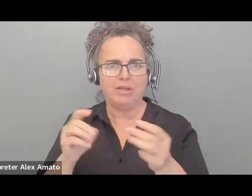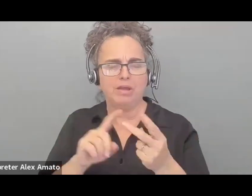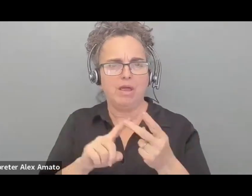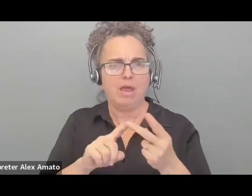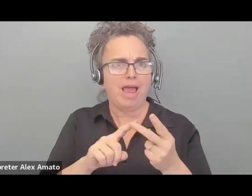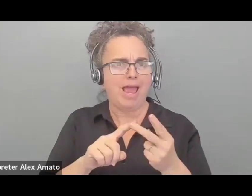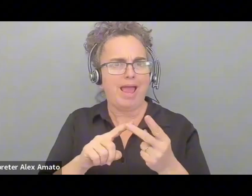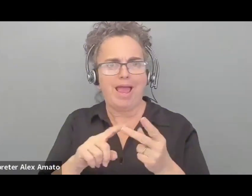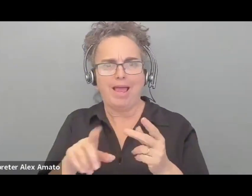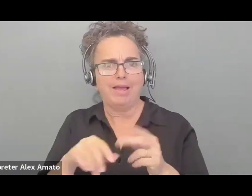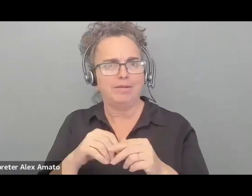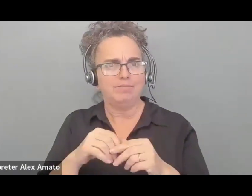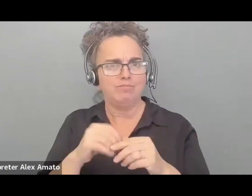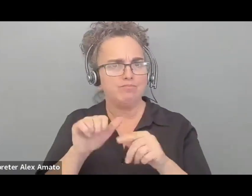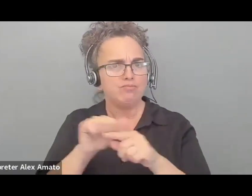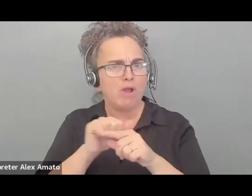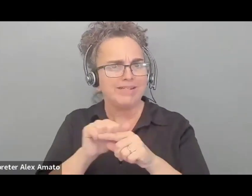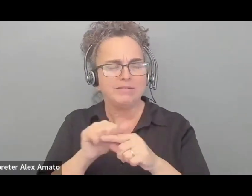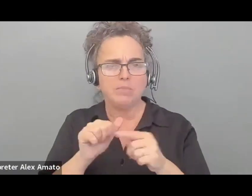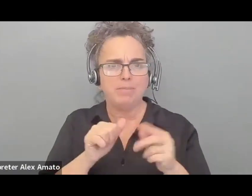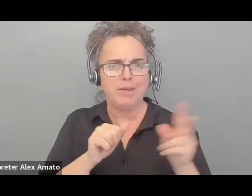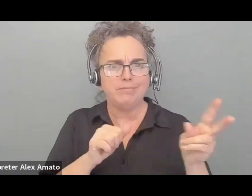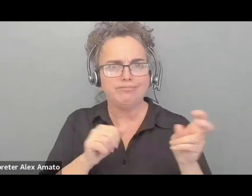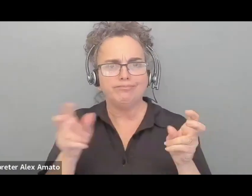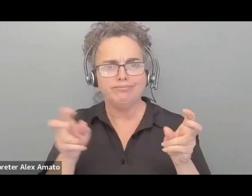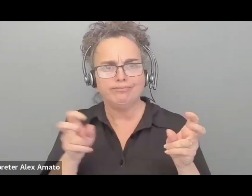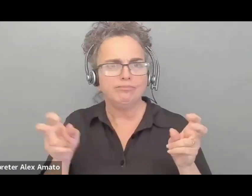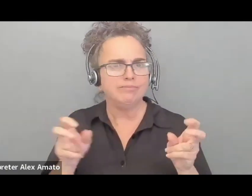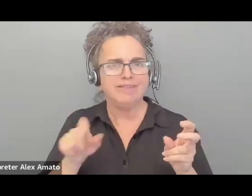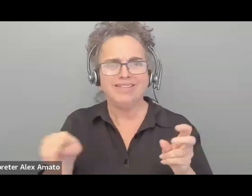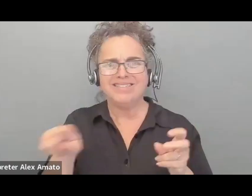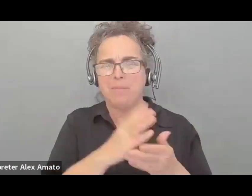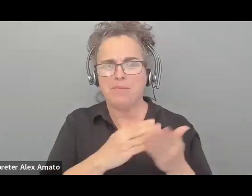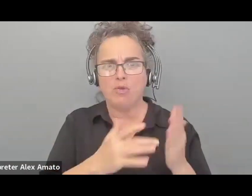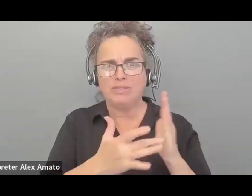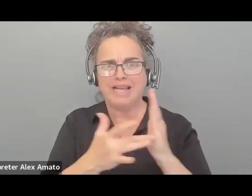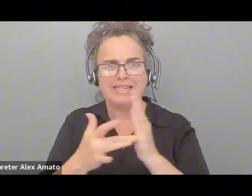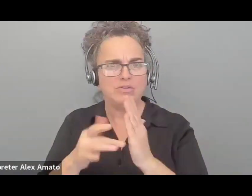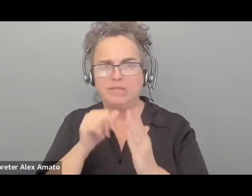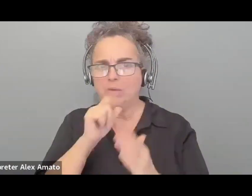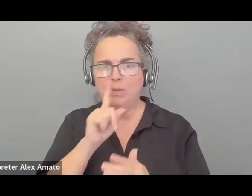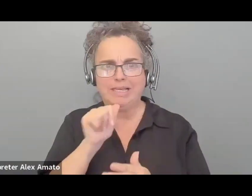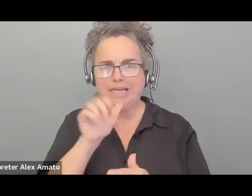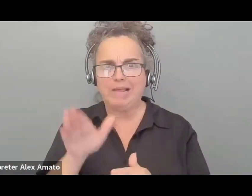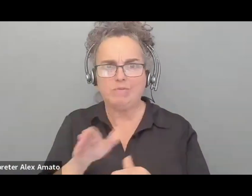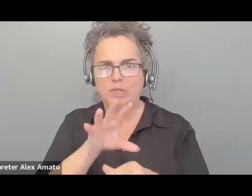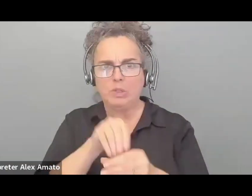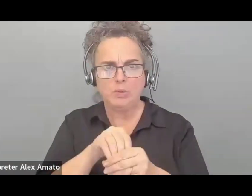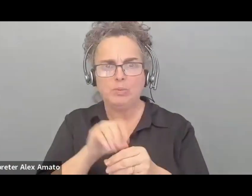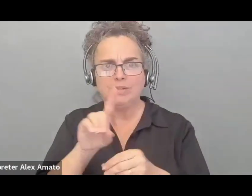that have typically not included people with disabilities, but how to actually sort of adapt and,